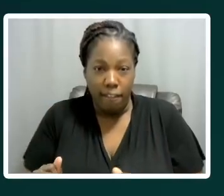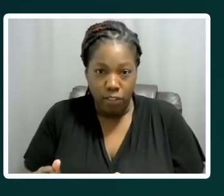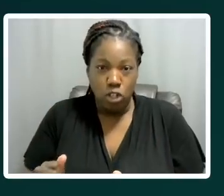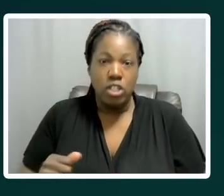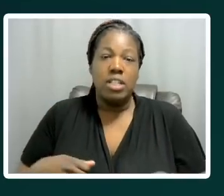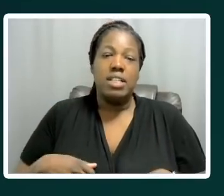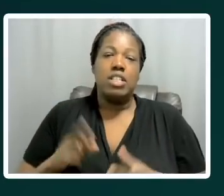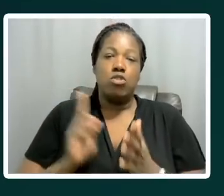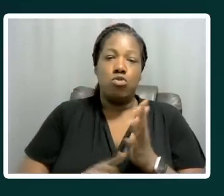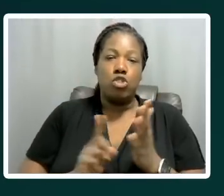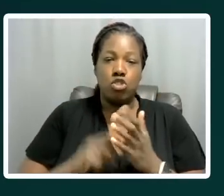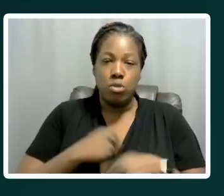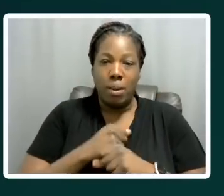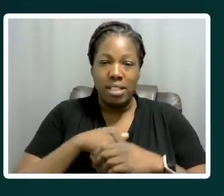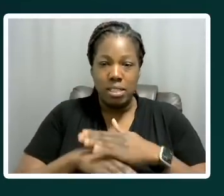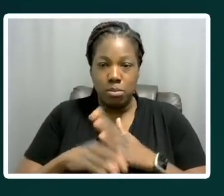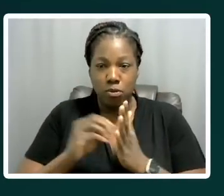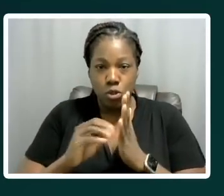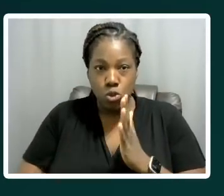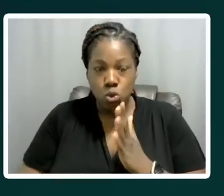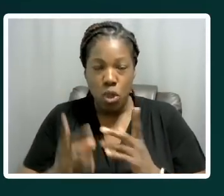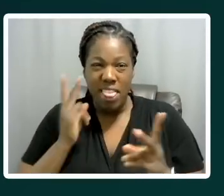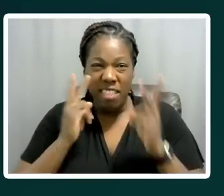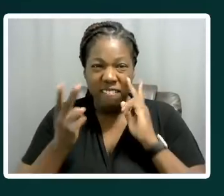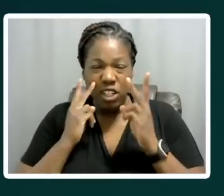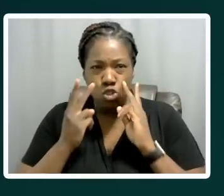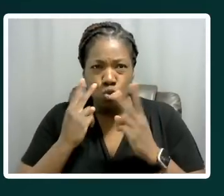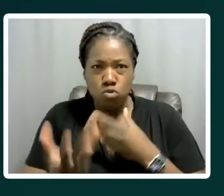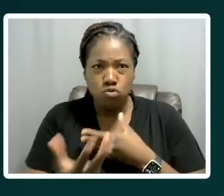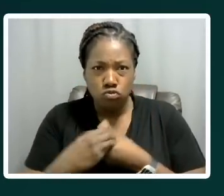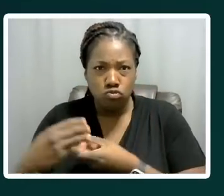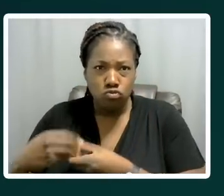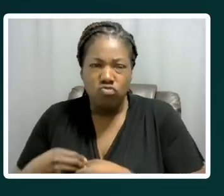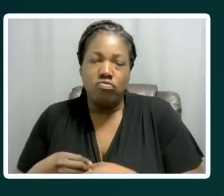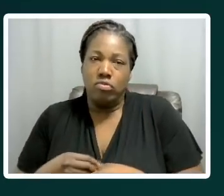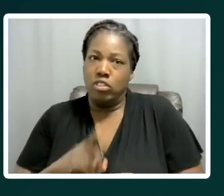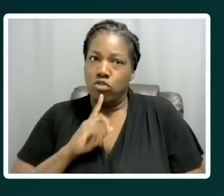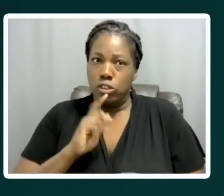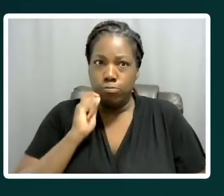with visually engaging and dynamic interactive content. And as the senior graphic designer,